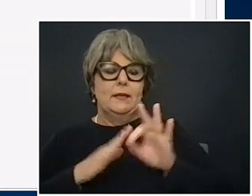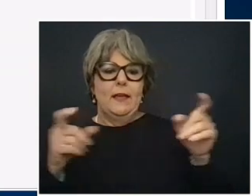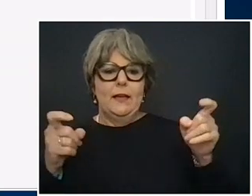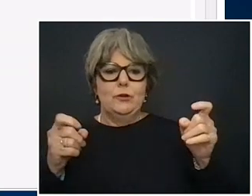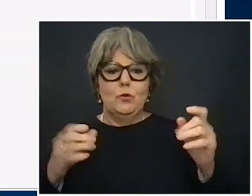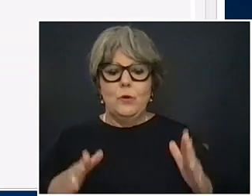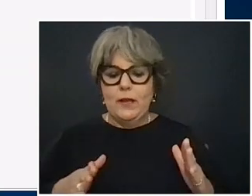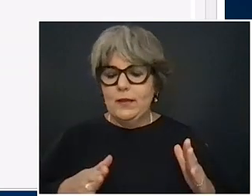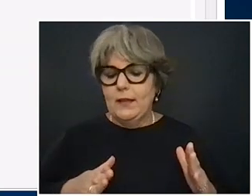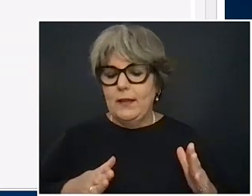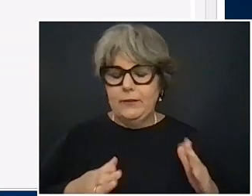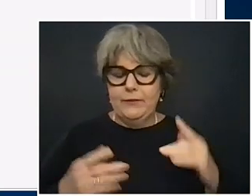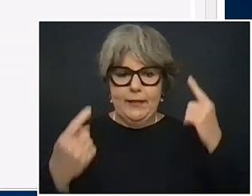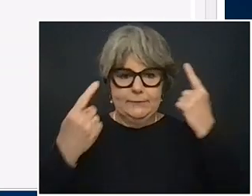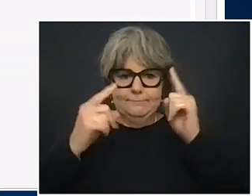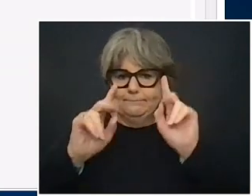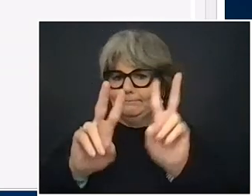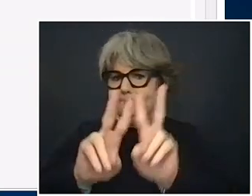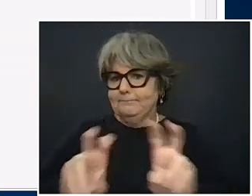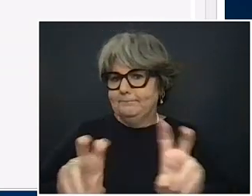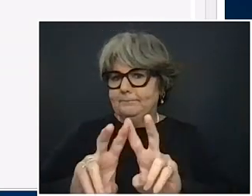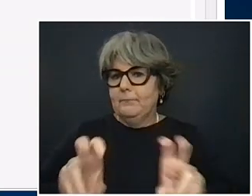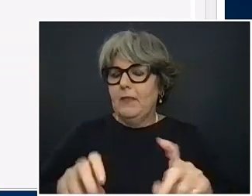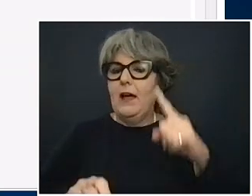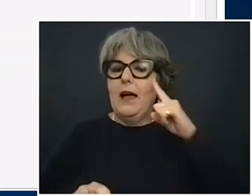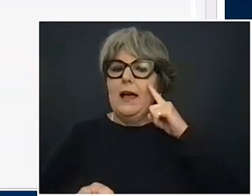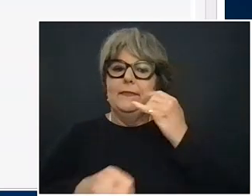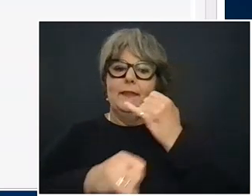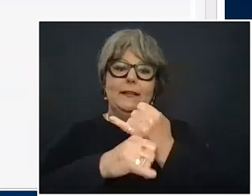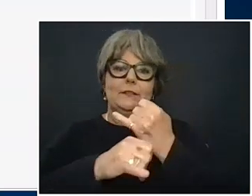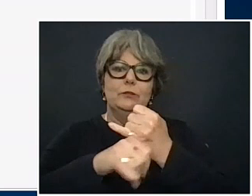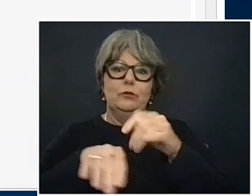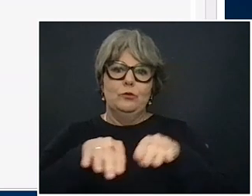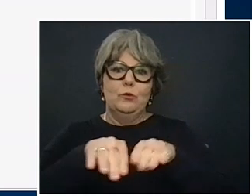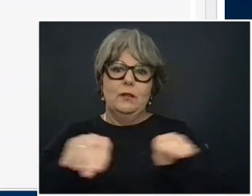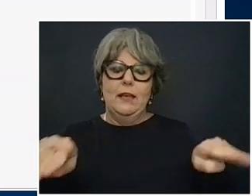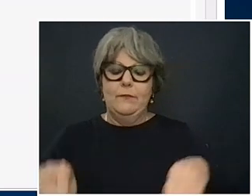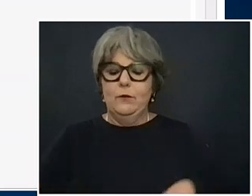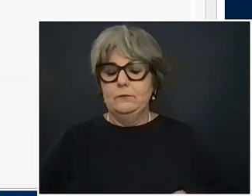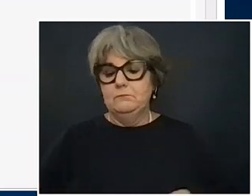goes into it at the institutional level. You know, it's possible that for purposes